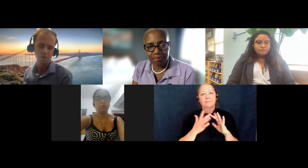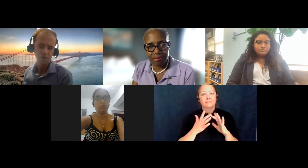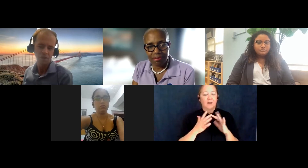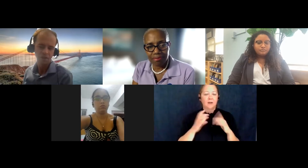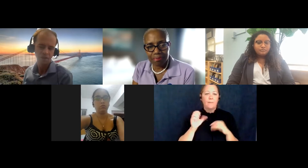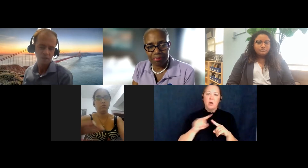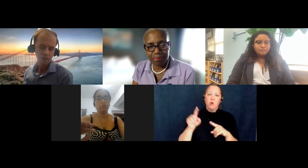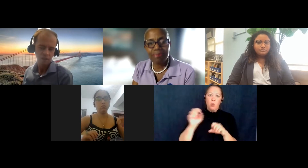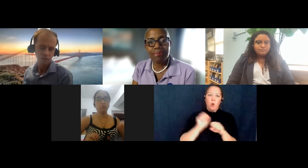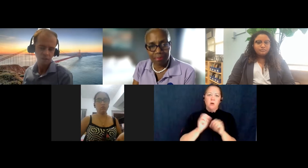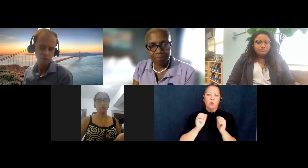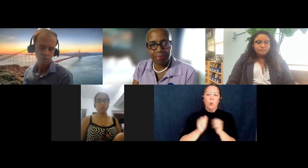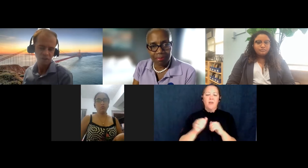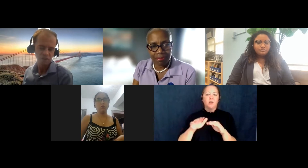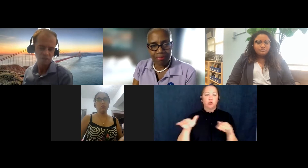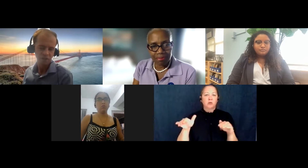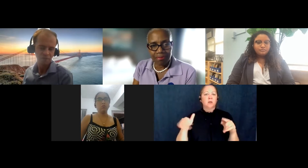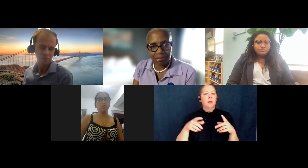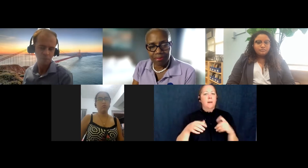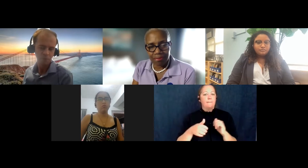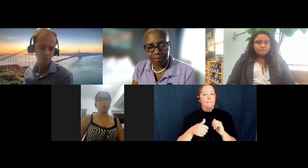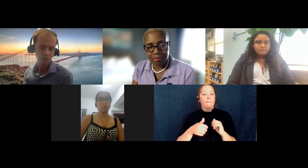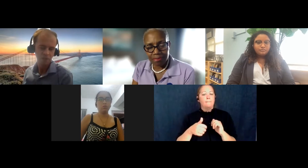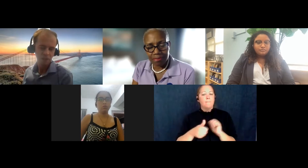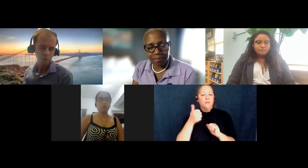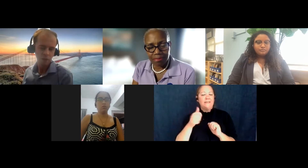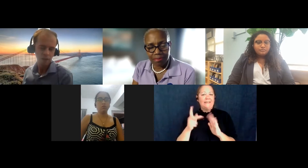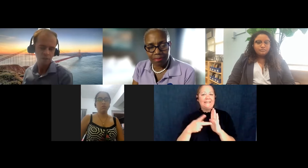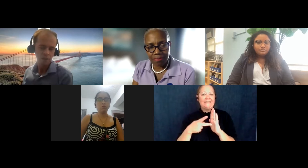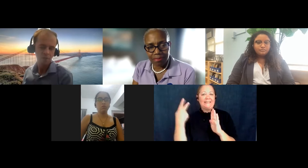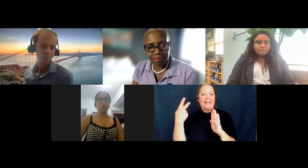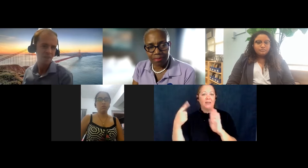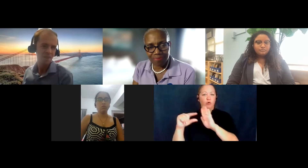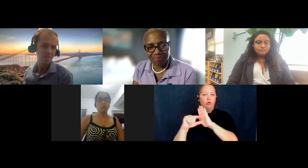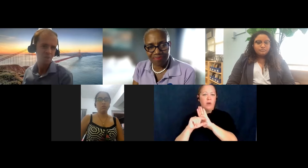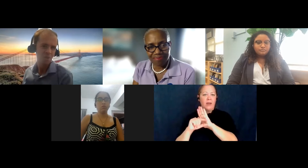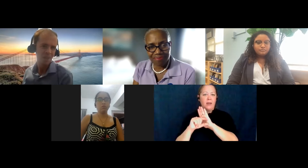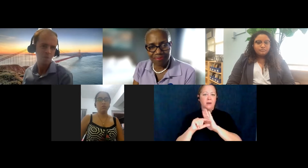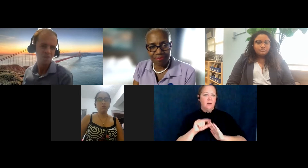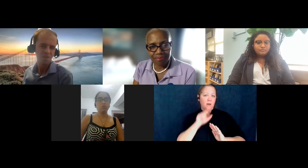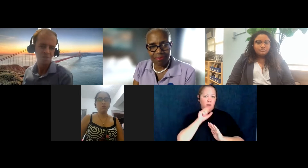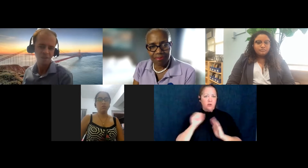grade age range. You came up with a great way to expand teacher collaboration through that.